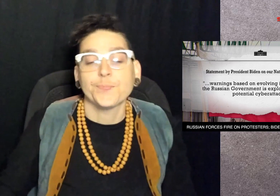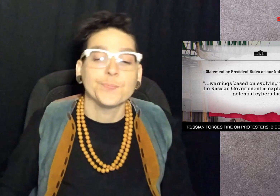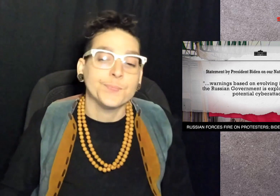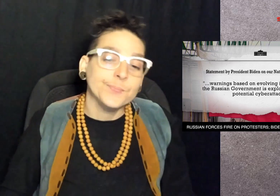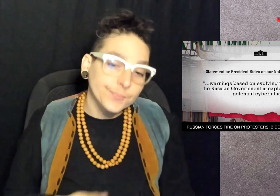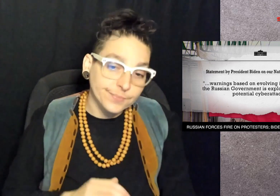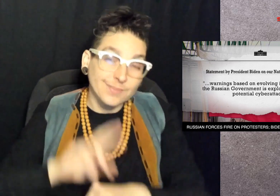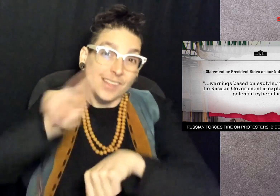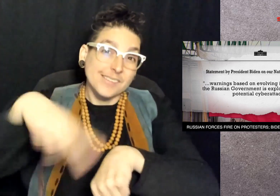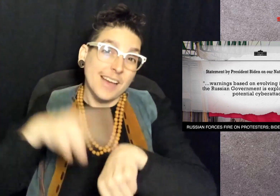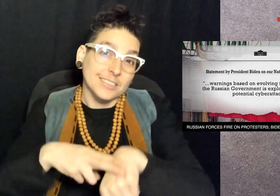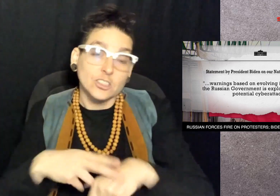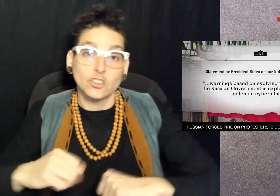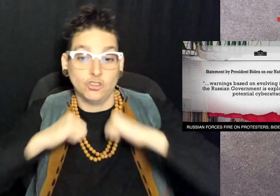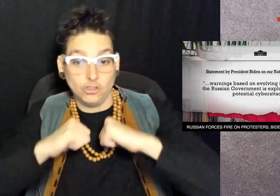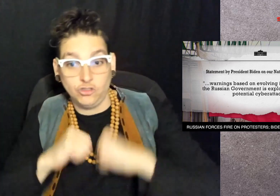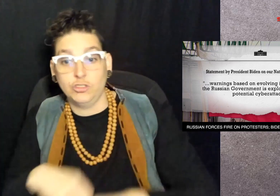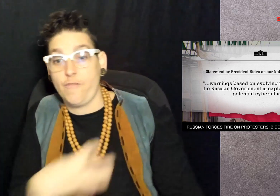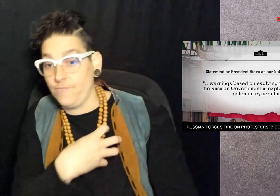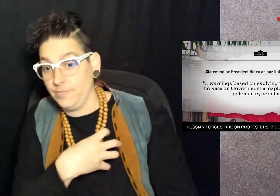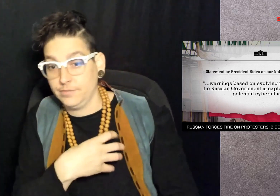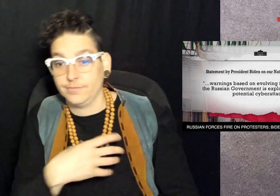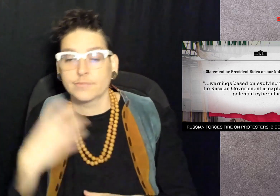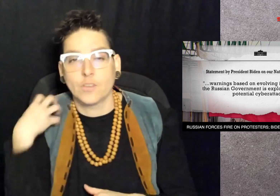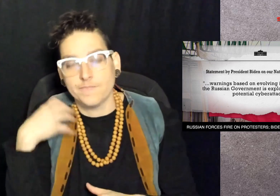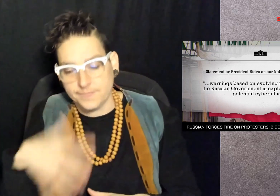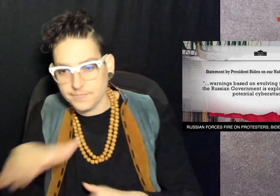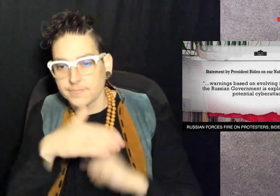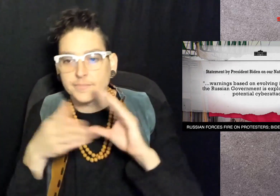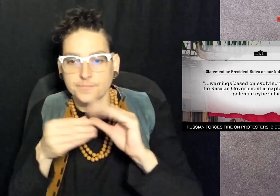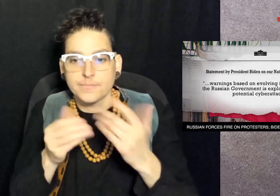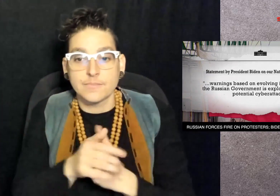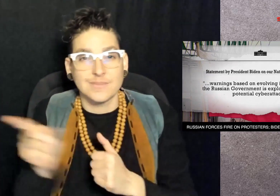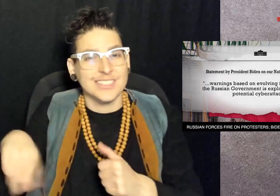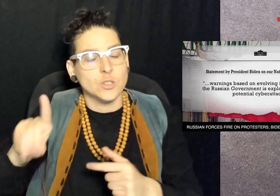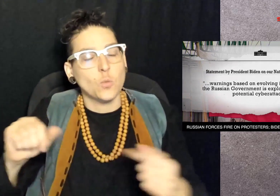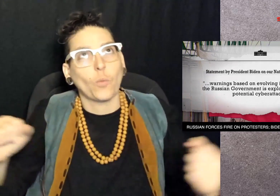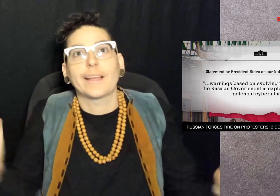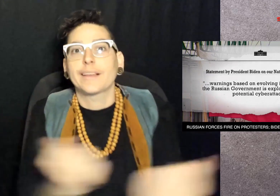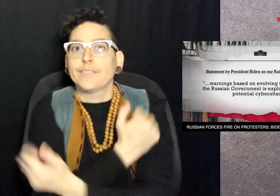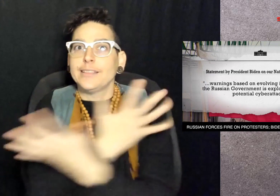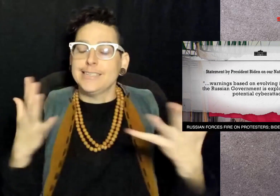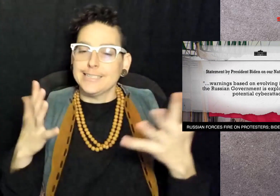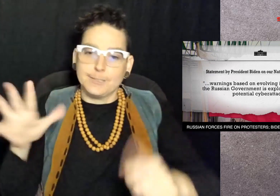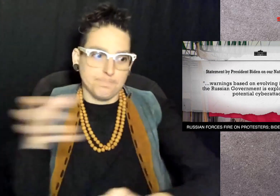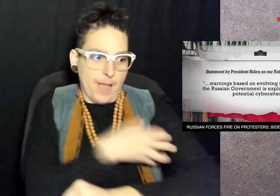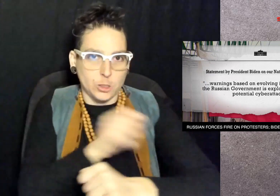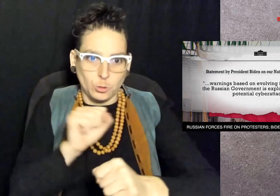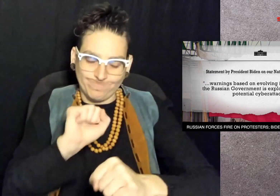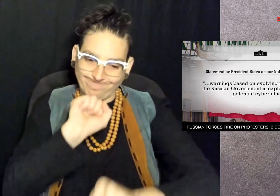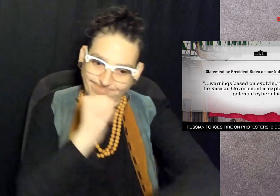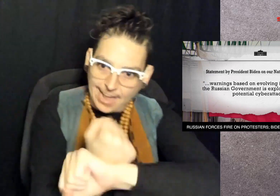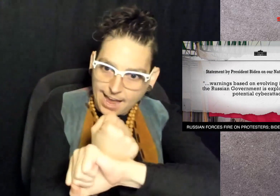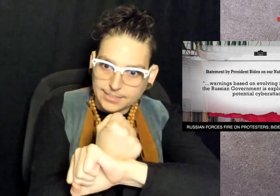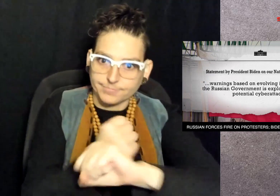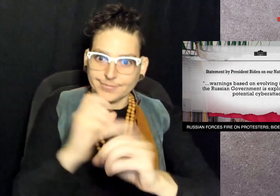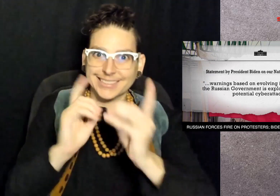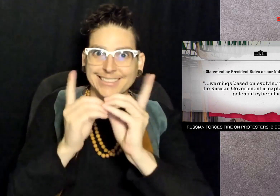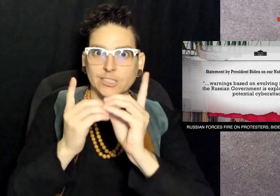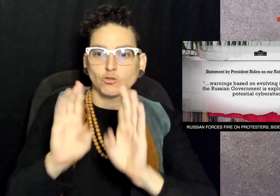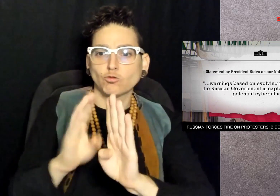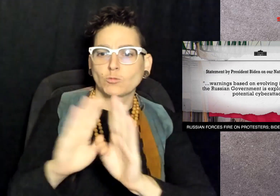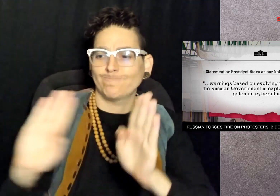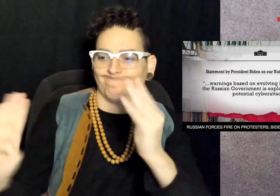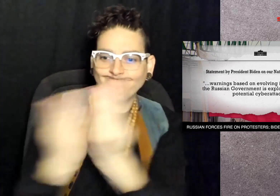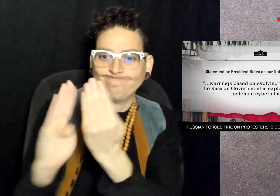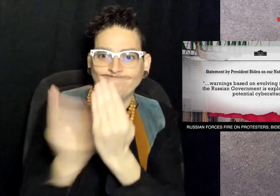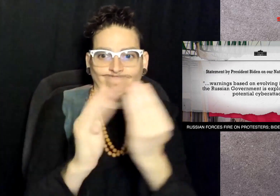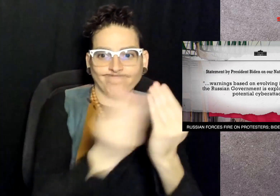United States national security officials say they're doing everything to lock the digital